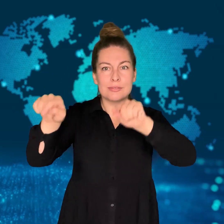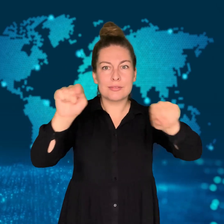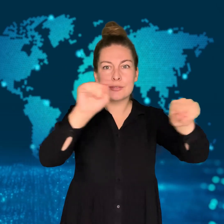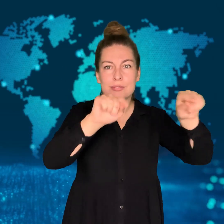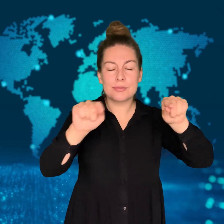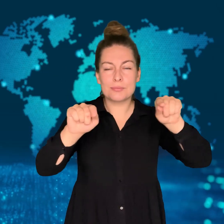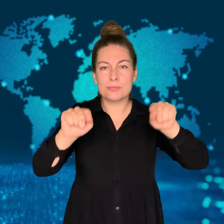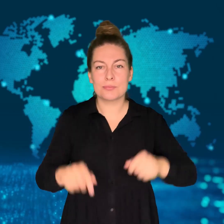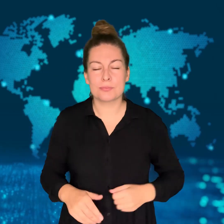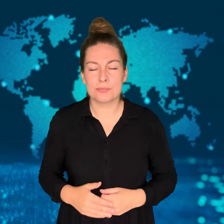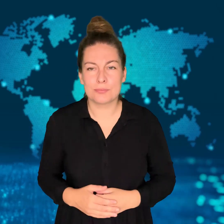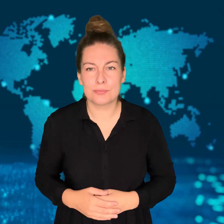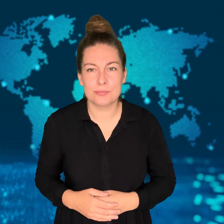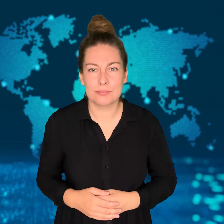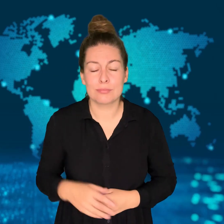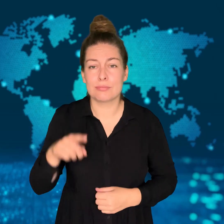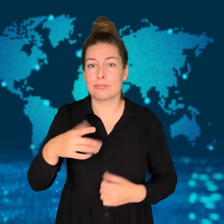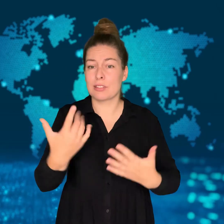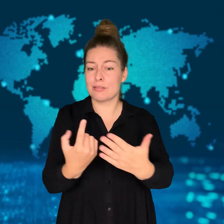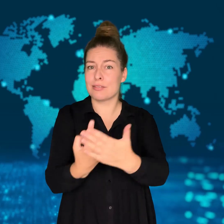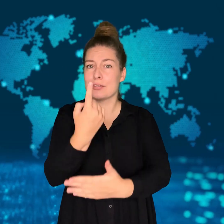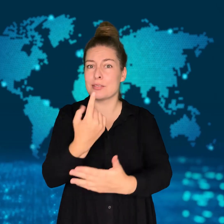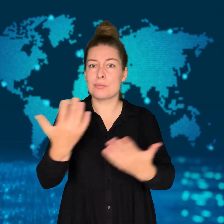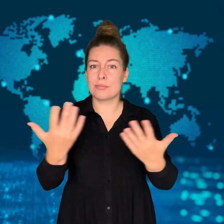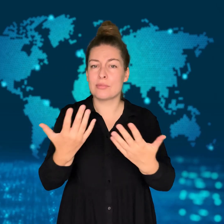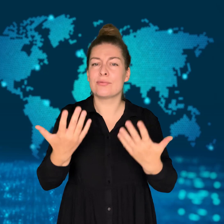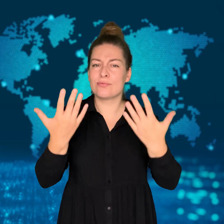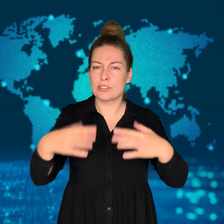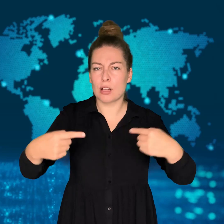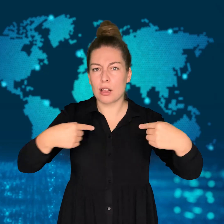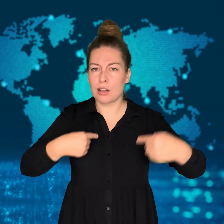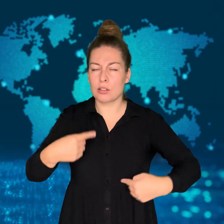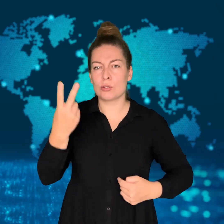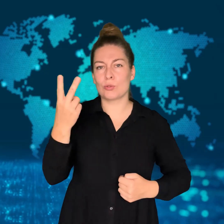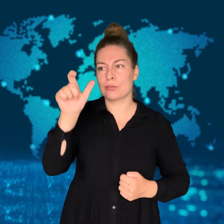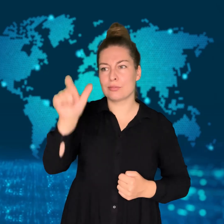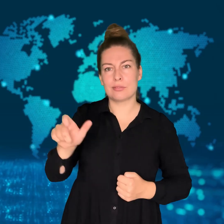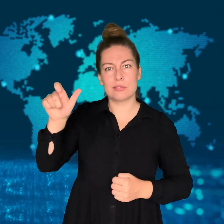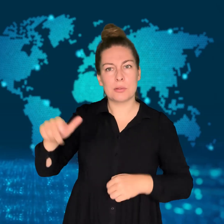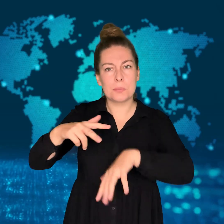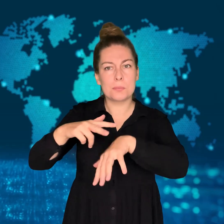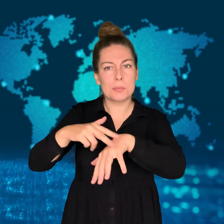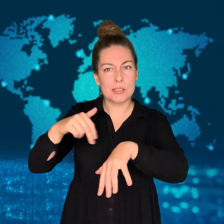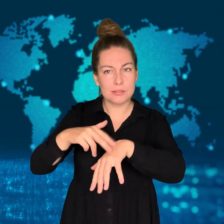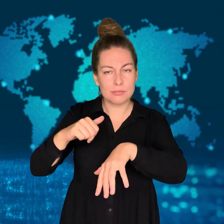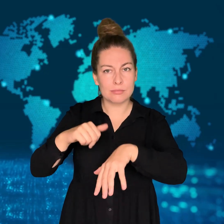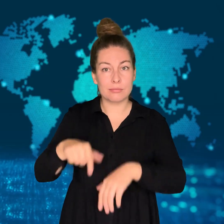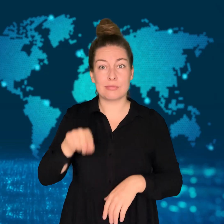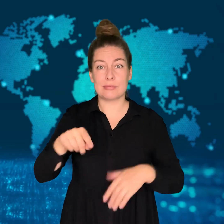and ministerial buildings.